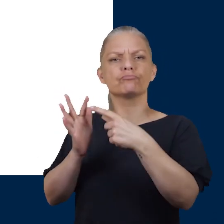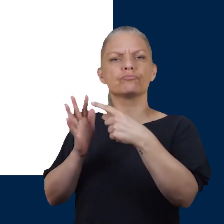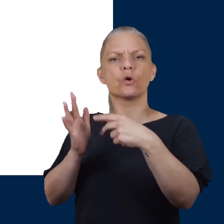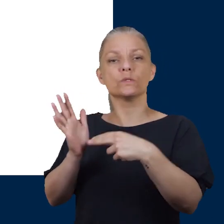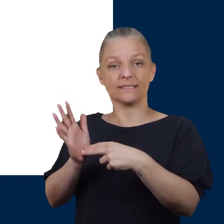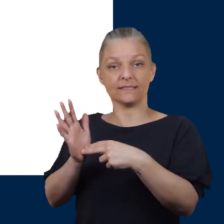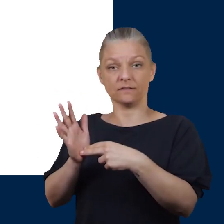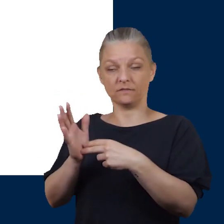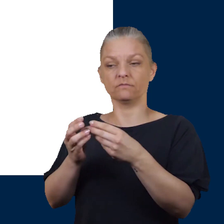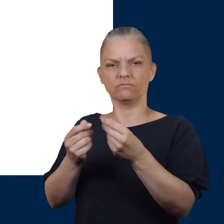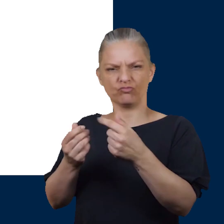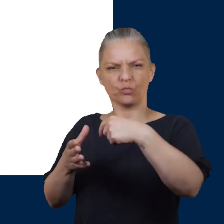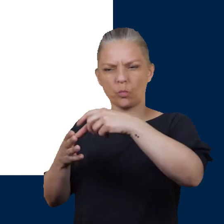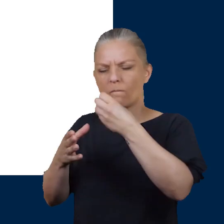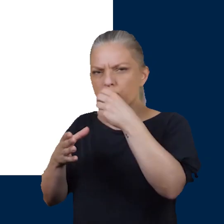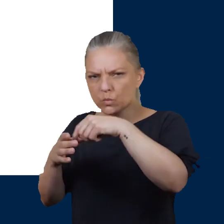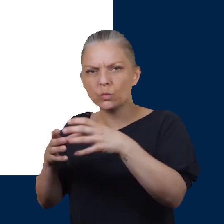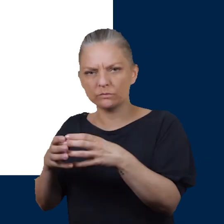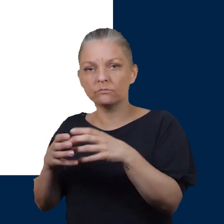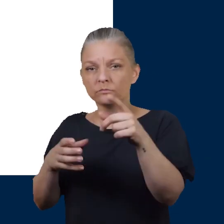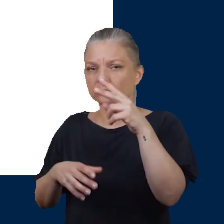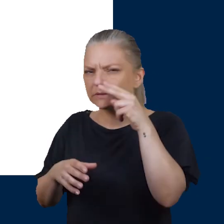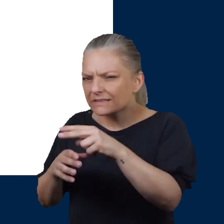You can see this food group should make up a smaller proportion of our diet.